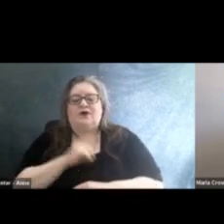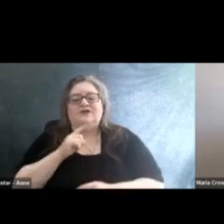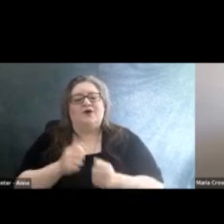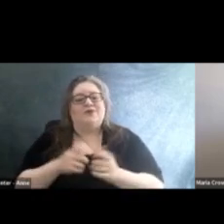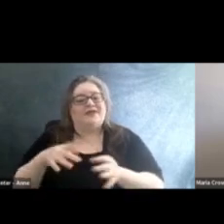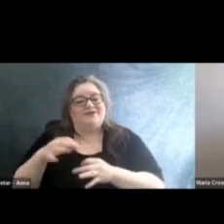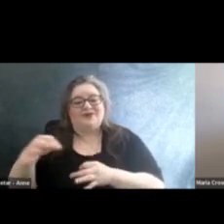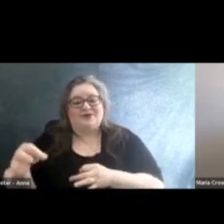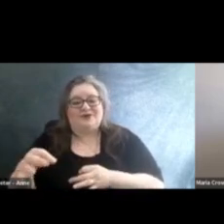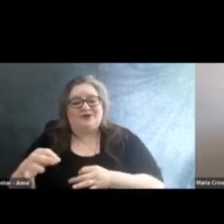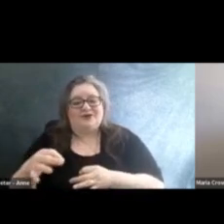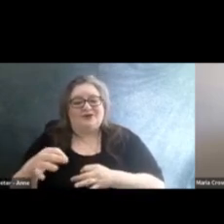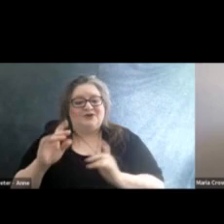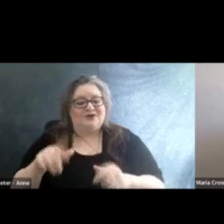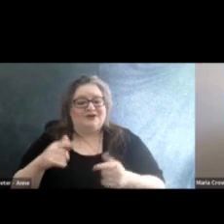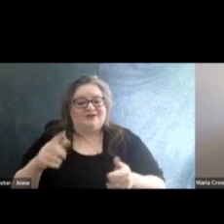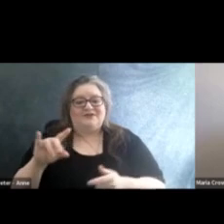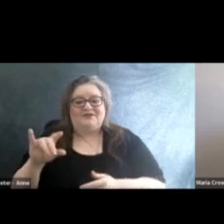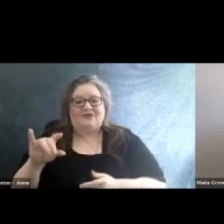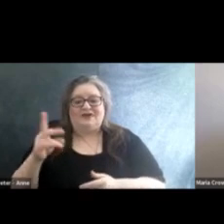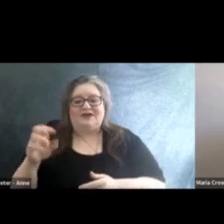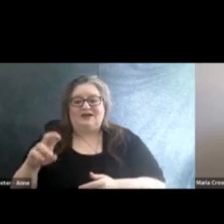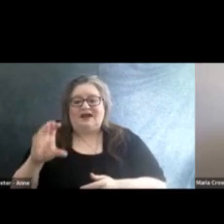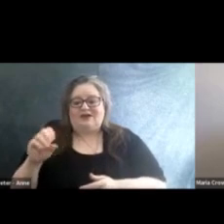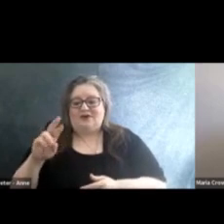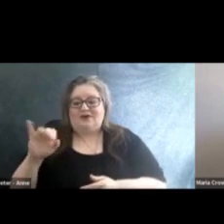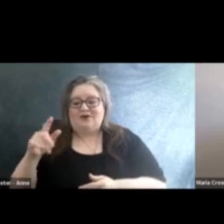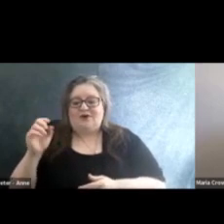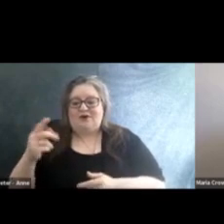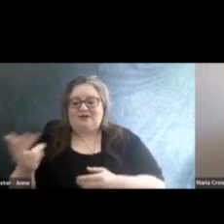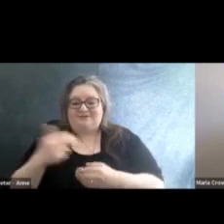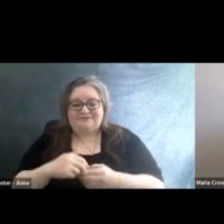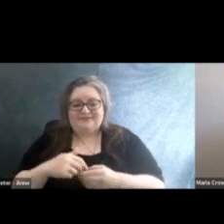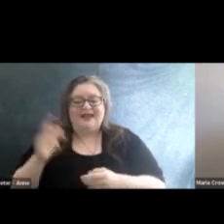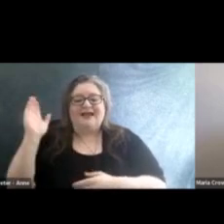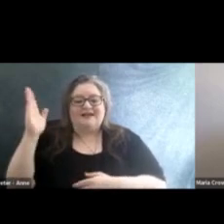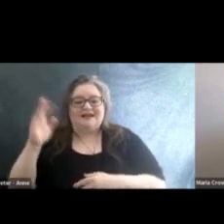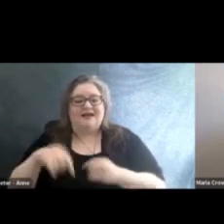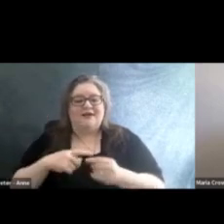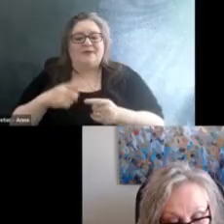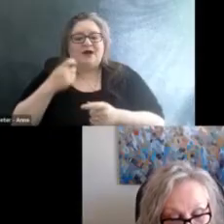ado, I would love for Dr Corrigan to come on and talk to you about a recently led effort